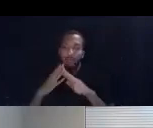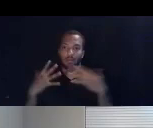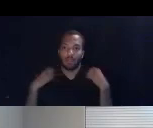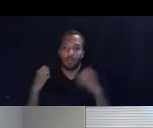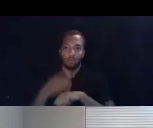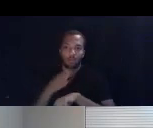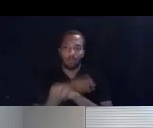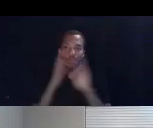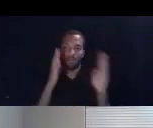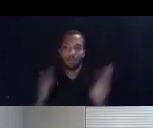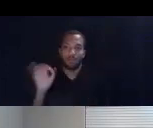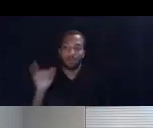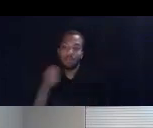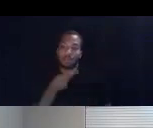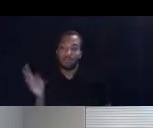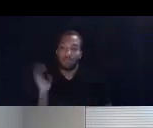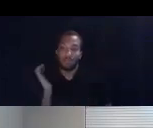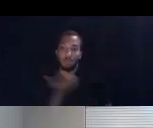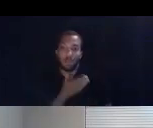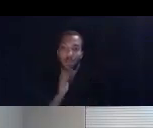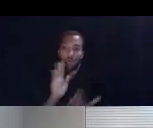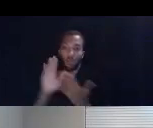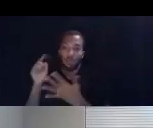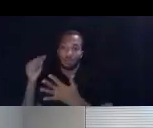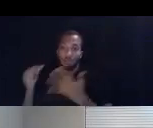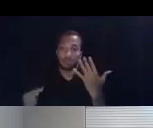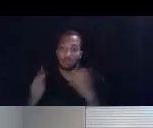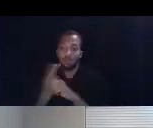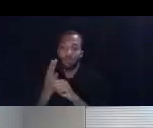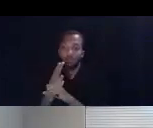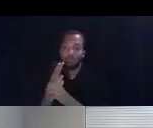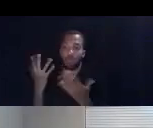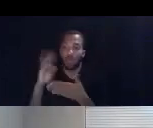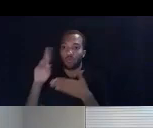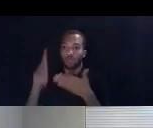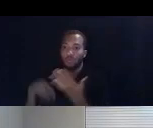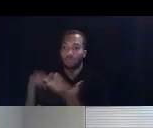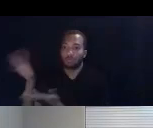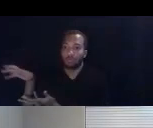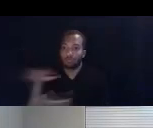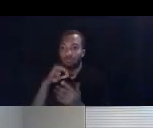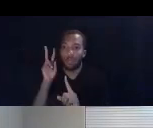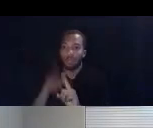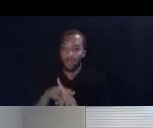So those are some ways of us using the results from our last community health needs assessment.